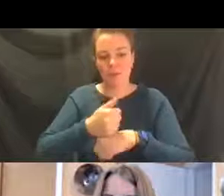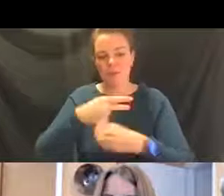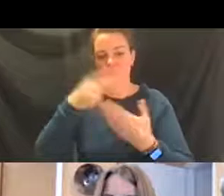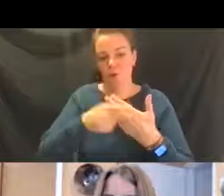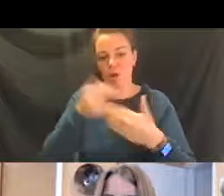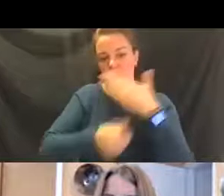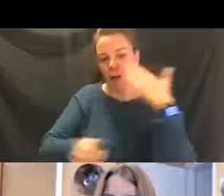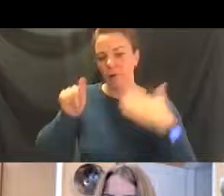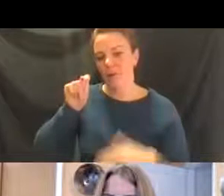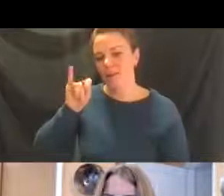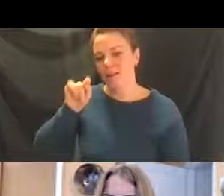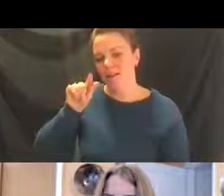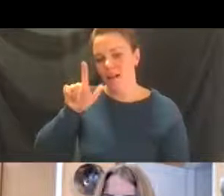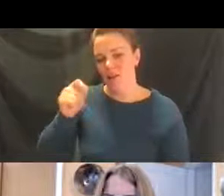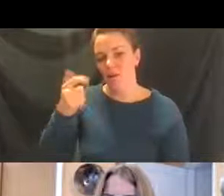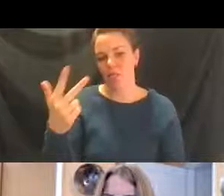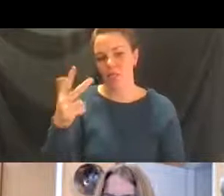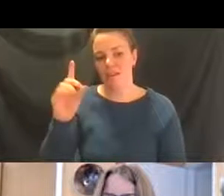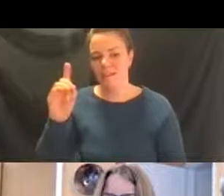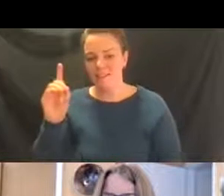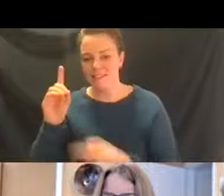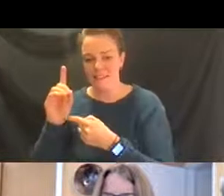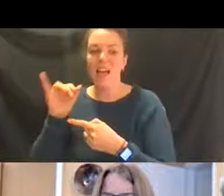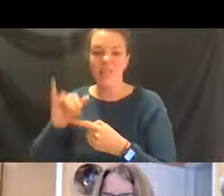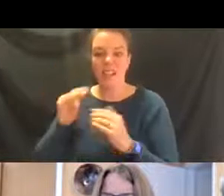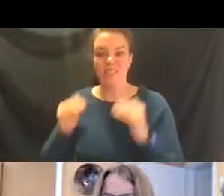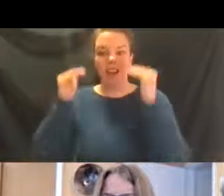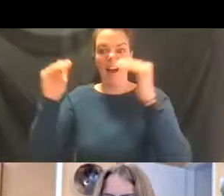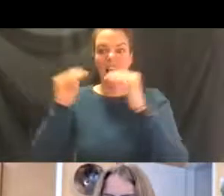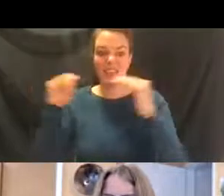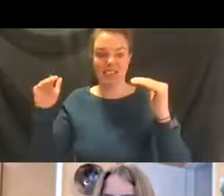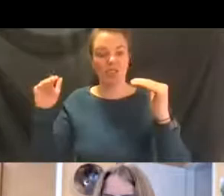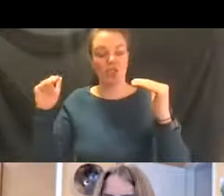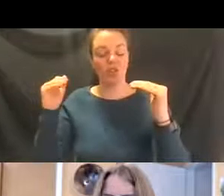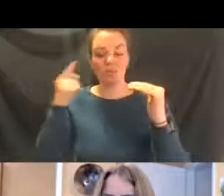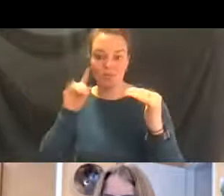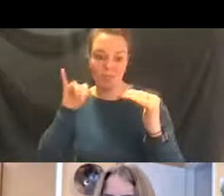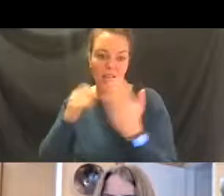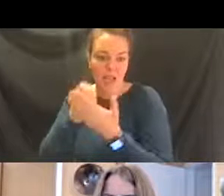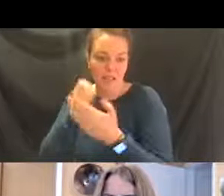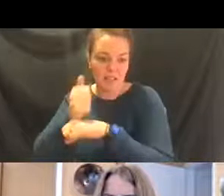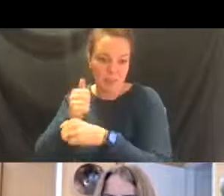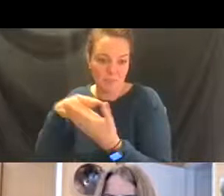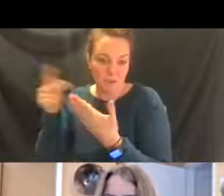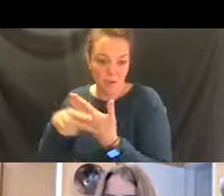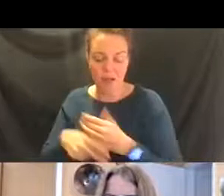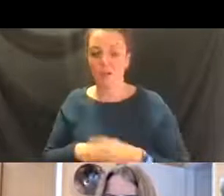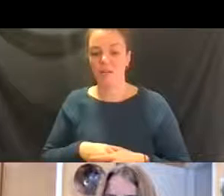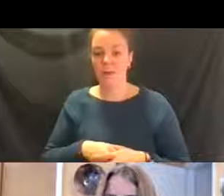the highest tier evidence-based health promotion disease prevention program which is very exciting.